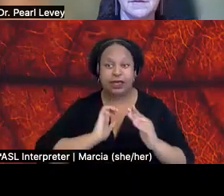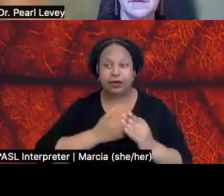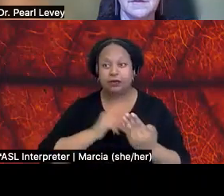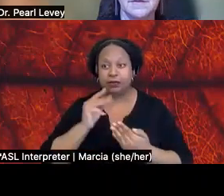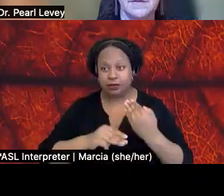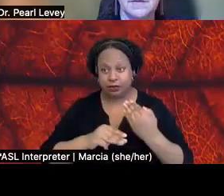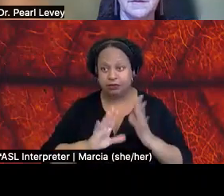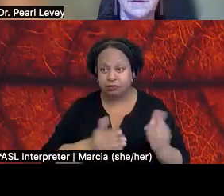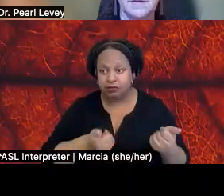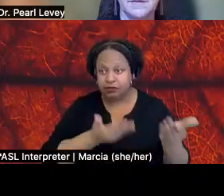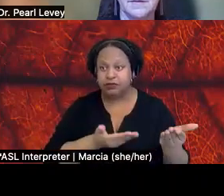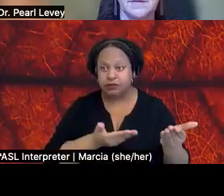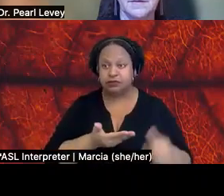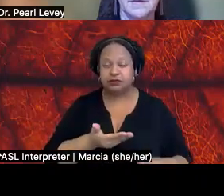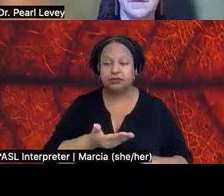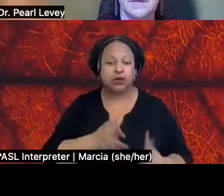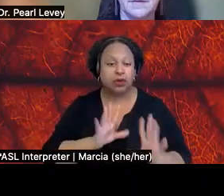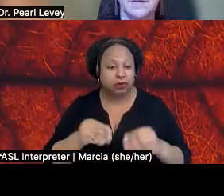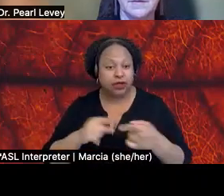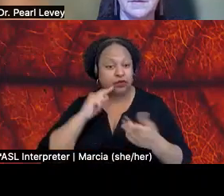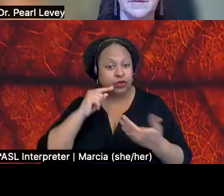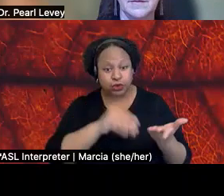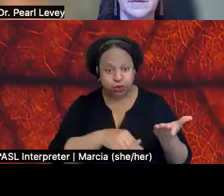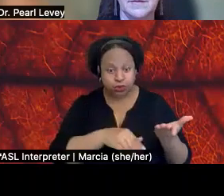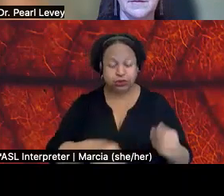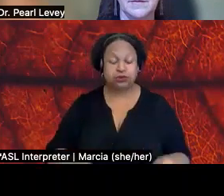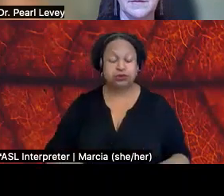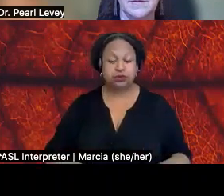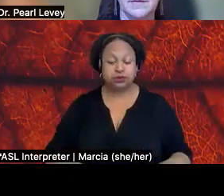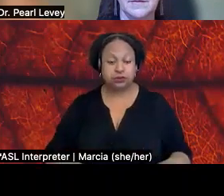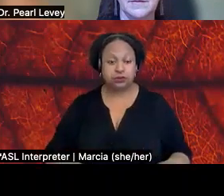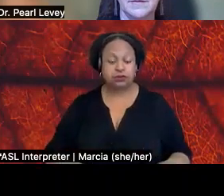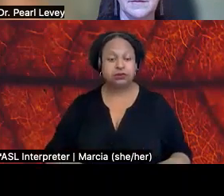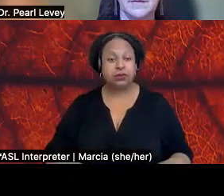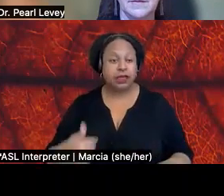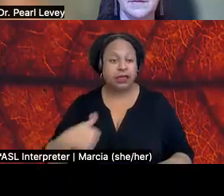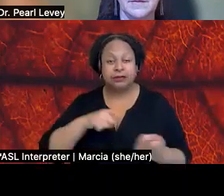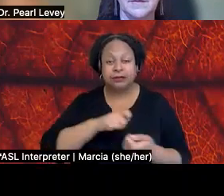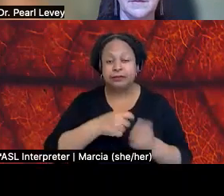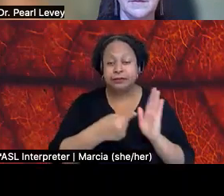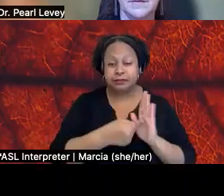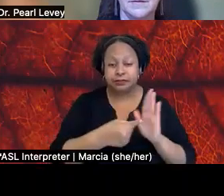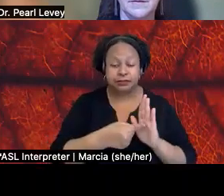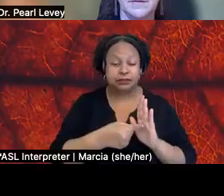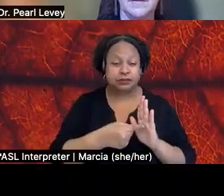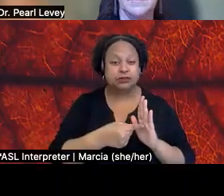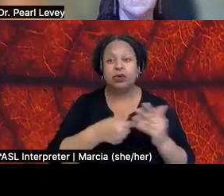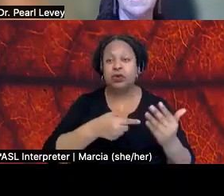and provide that to students. And I gave the example earlier in terms of social skills and professional setting.